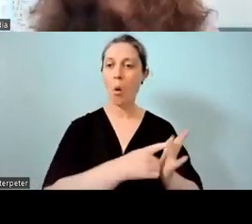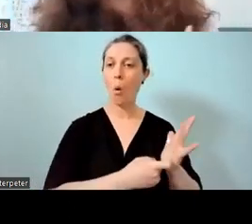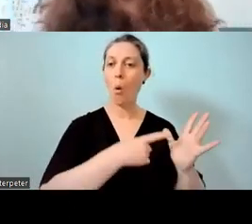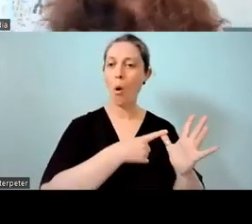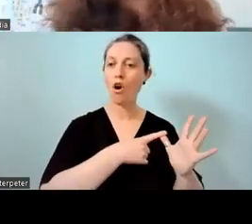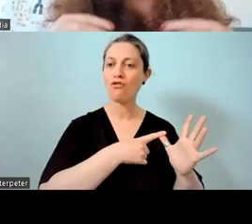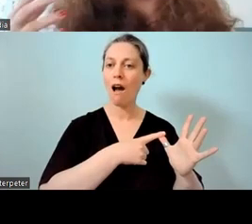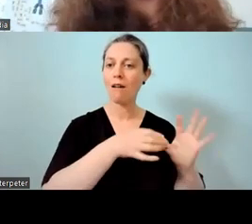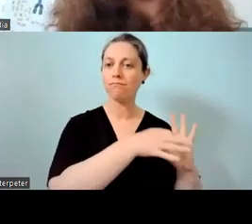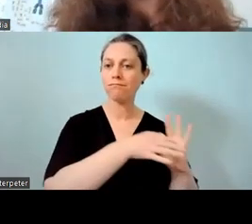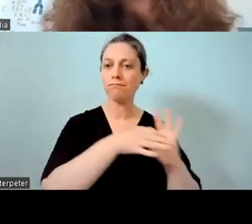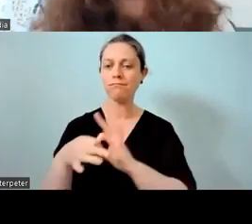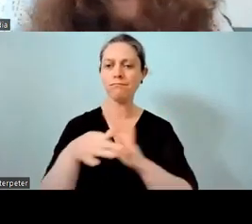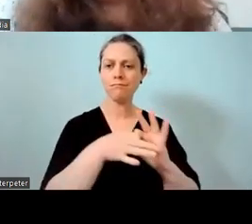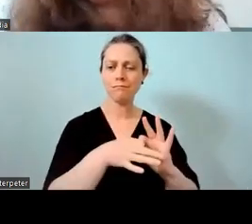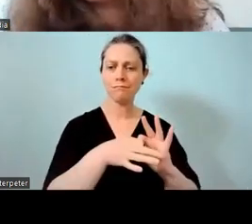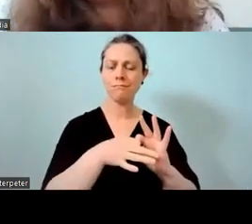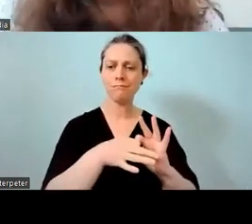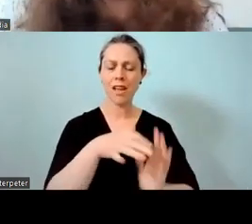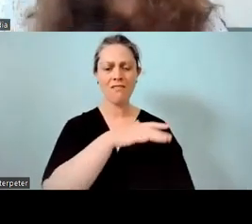It looks at the wellbeing of not just the individual,